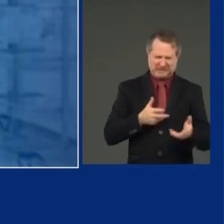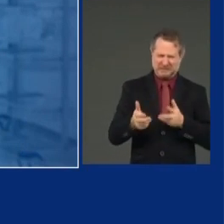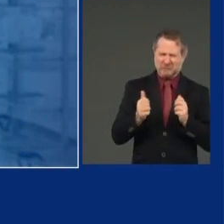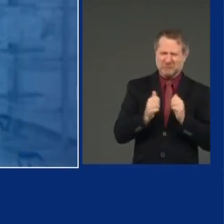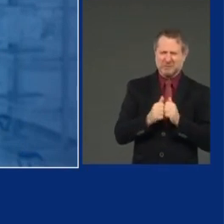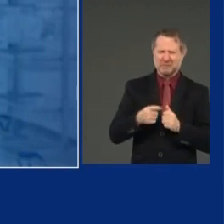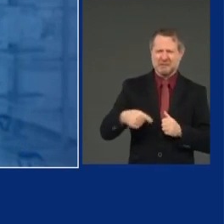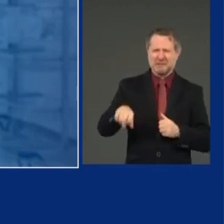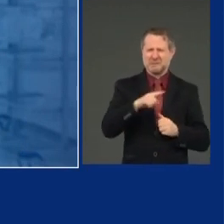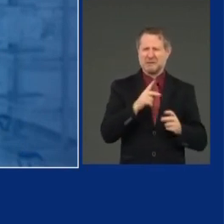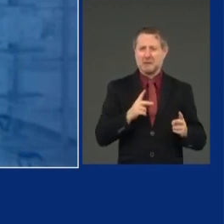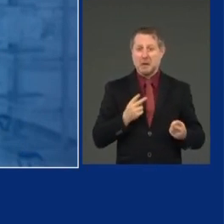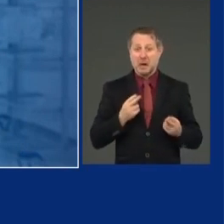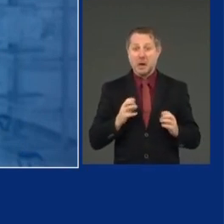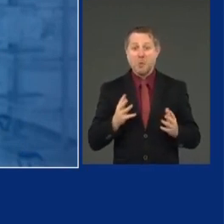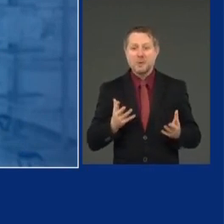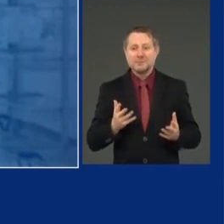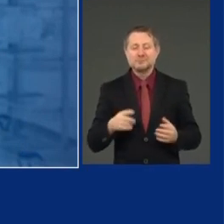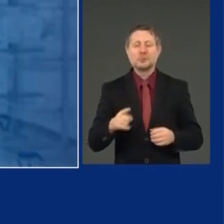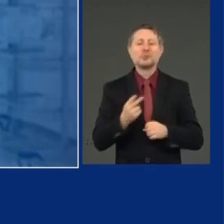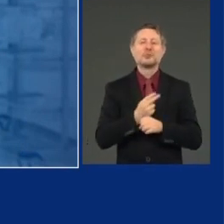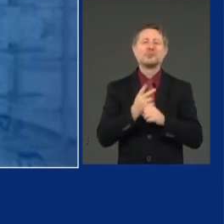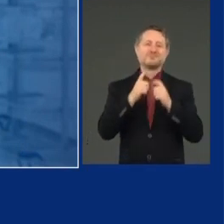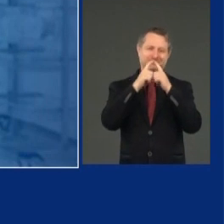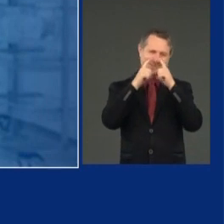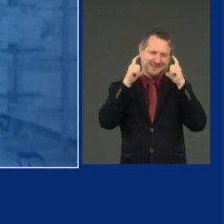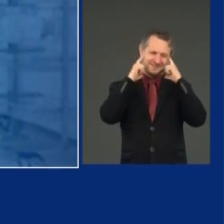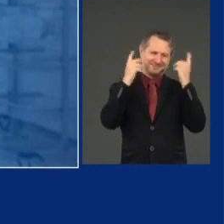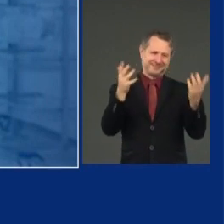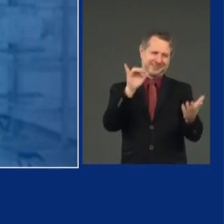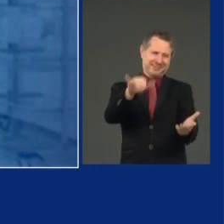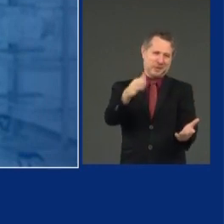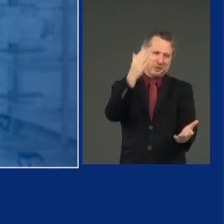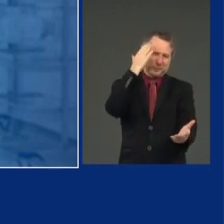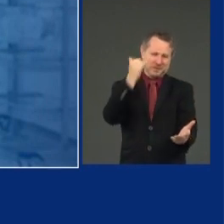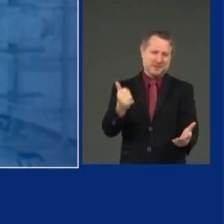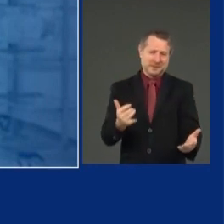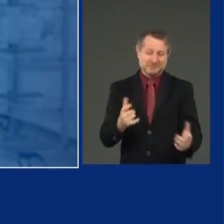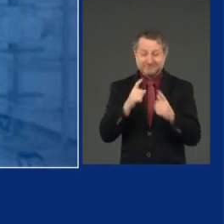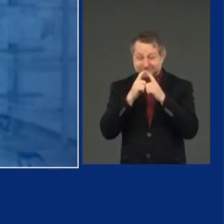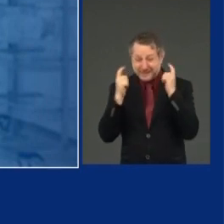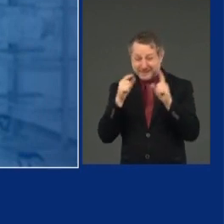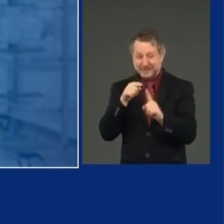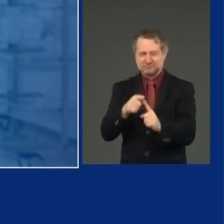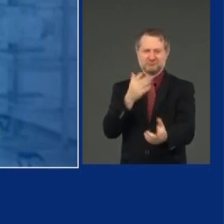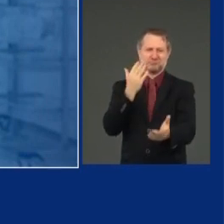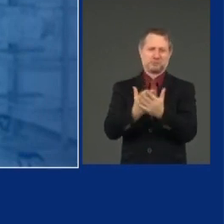HOW CAN IT BE? THEY'RE THE POLICE OFFICERS.